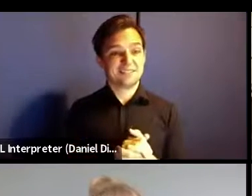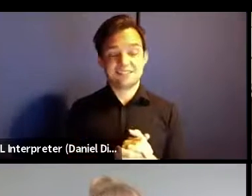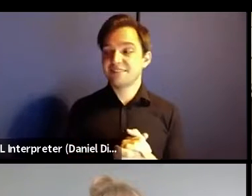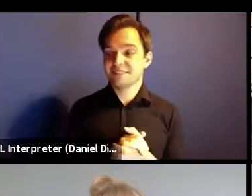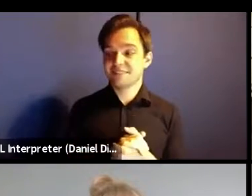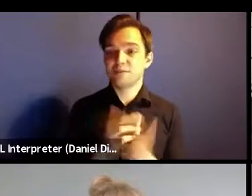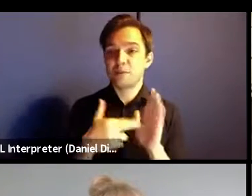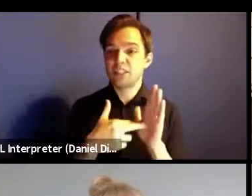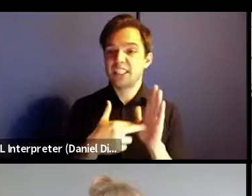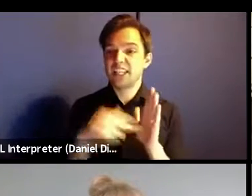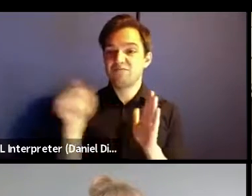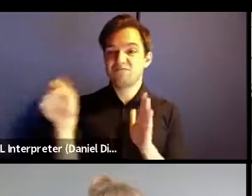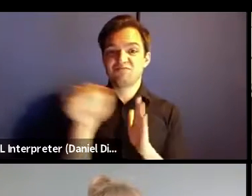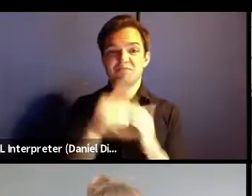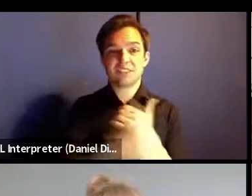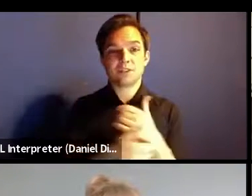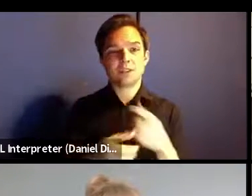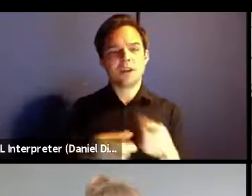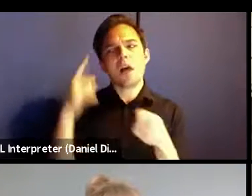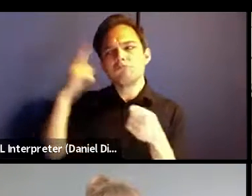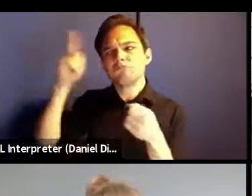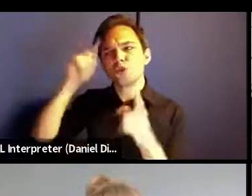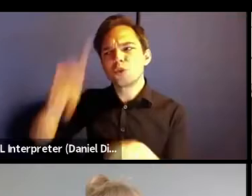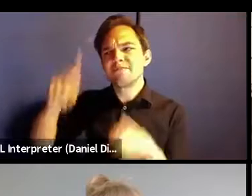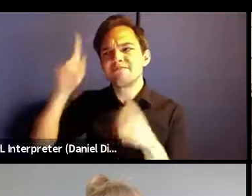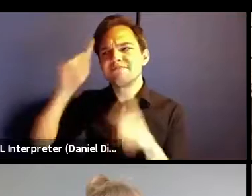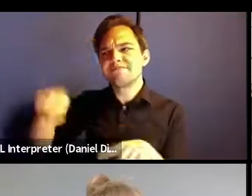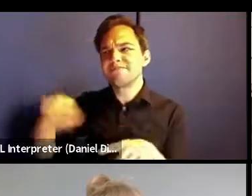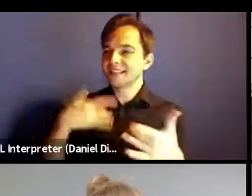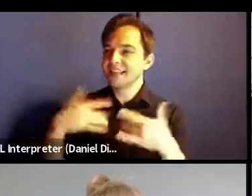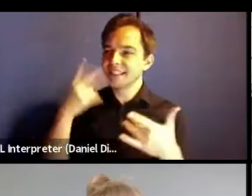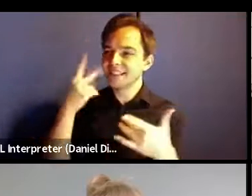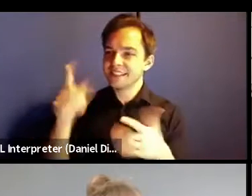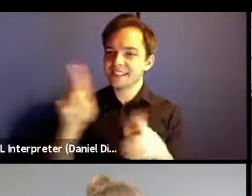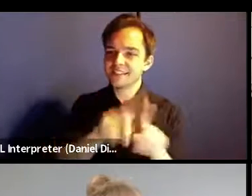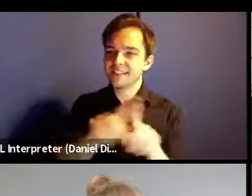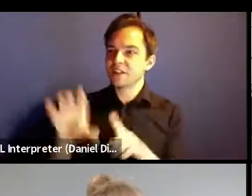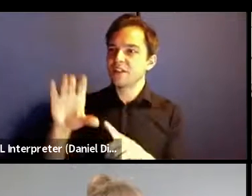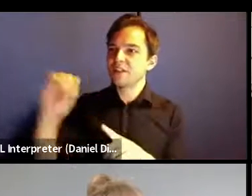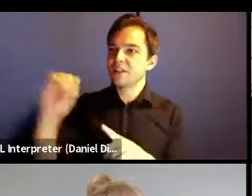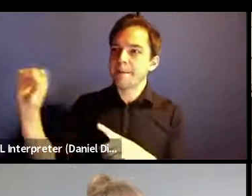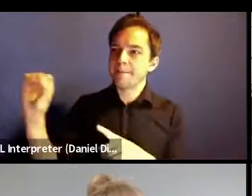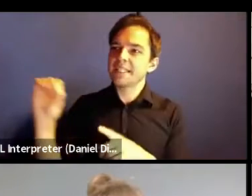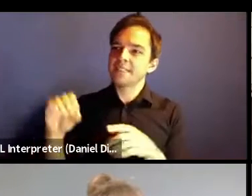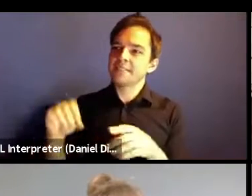I agree. And it's exciting seeing these corporations step up but we do definitely wanna see more US